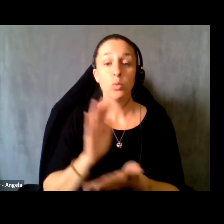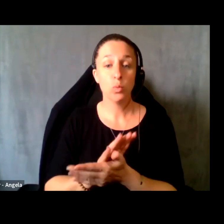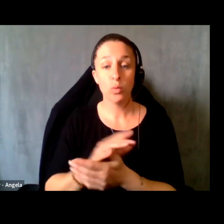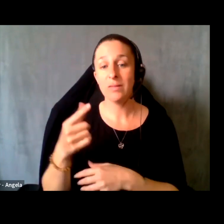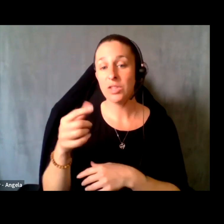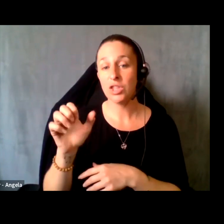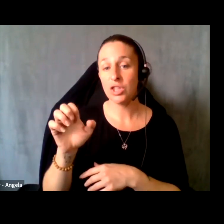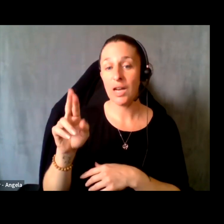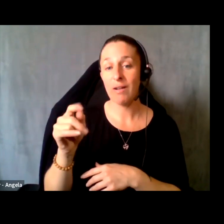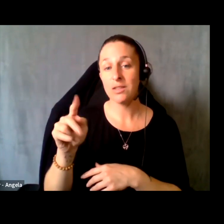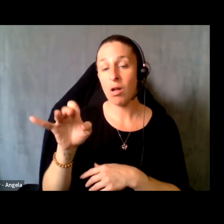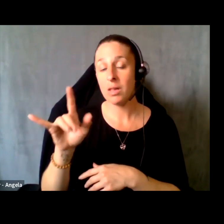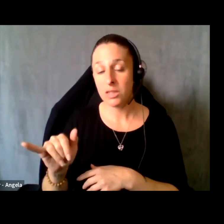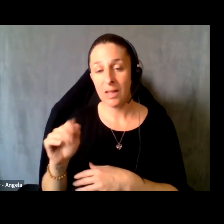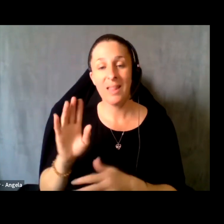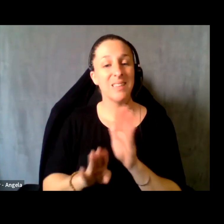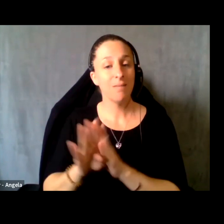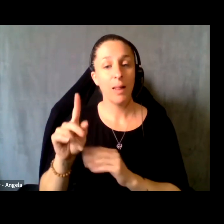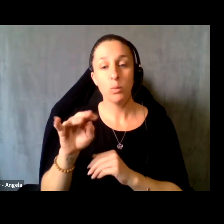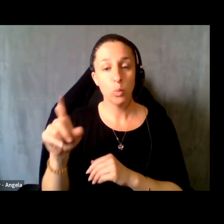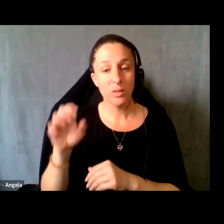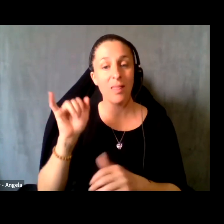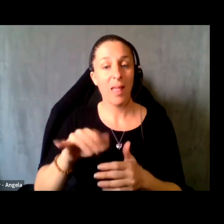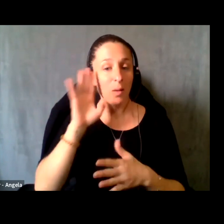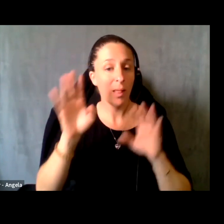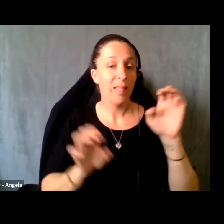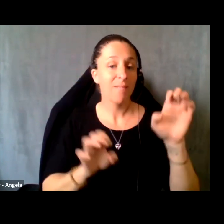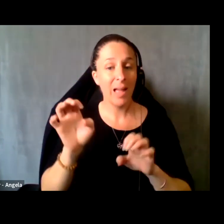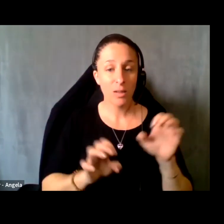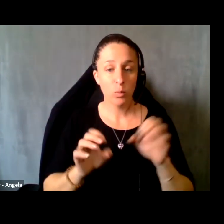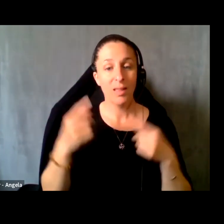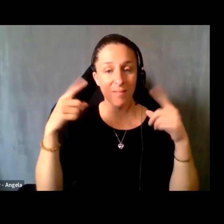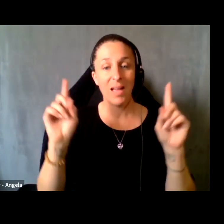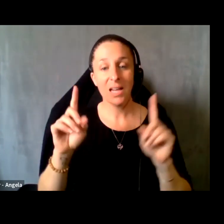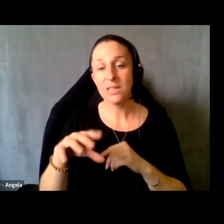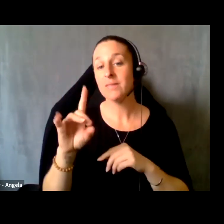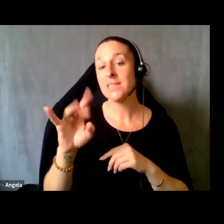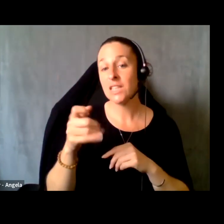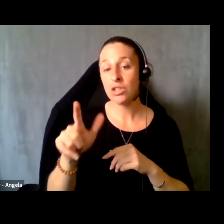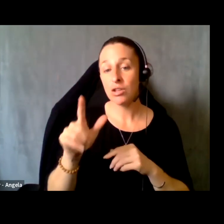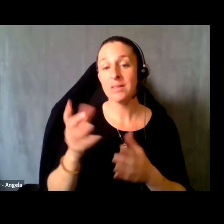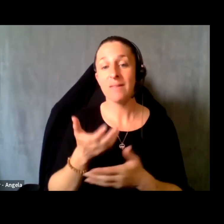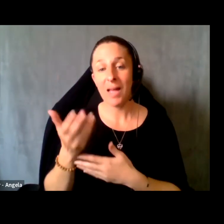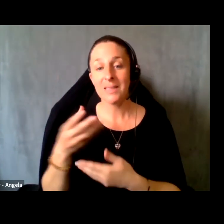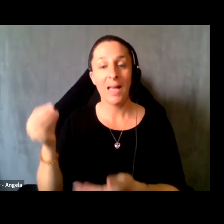to develop tools that will evaluate the effectiveness of digital devices in reducing social isolation